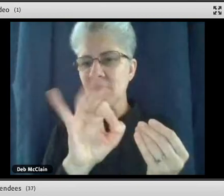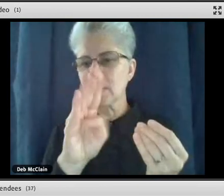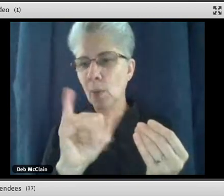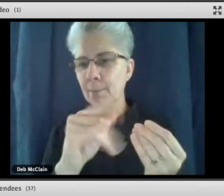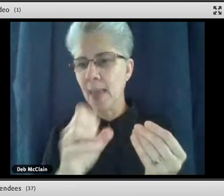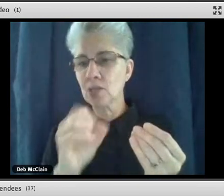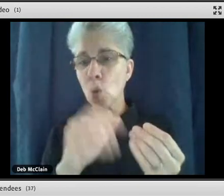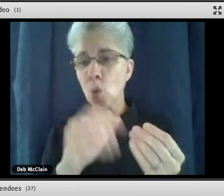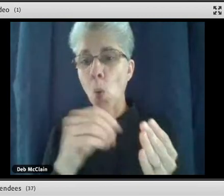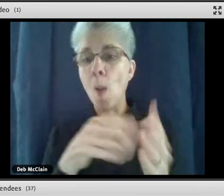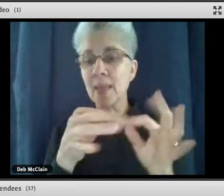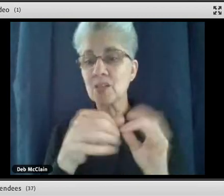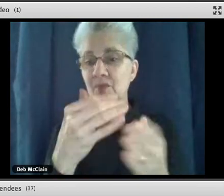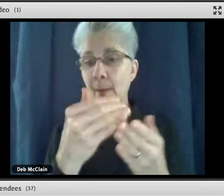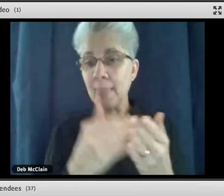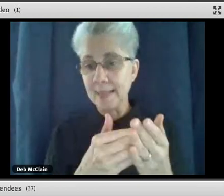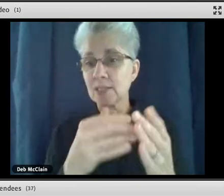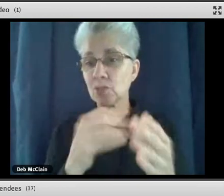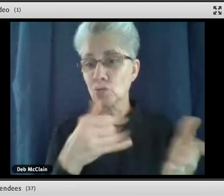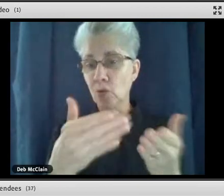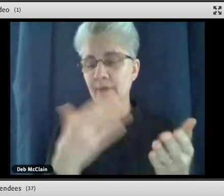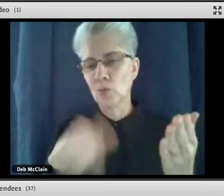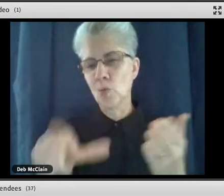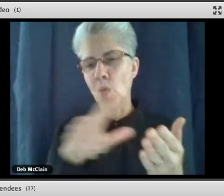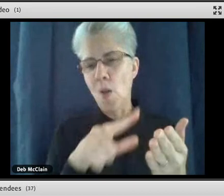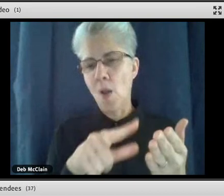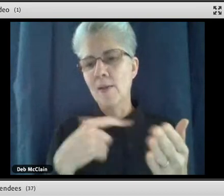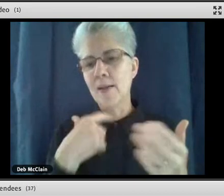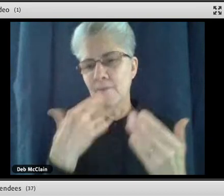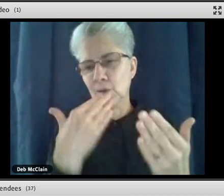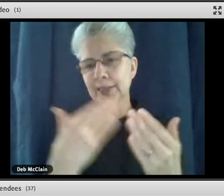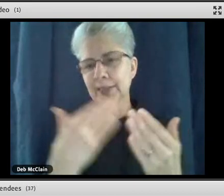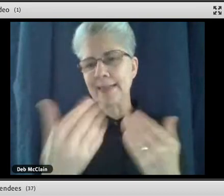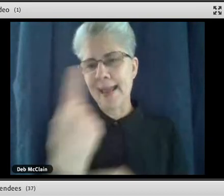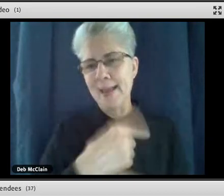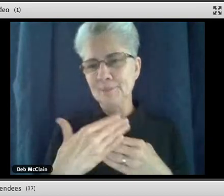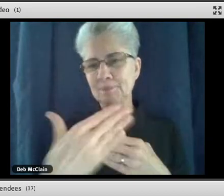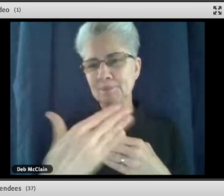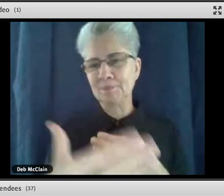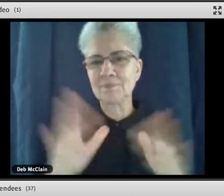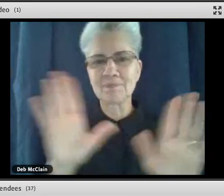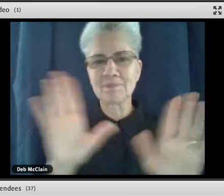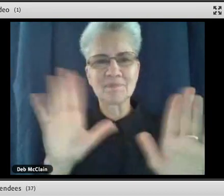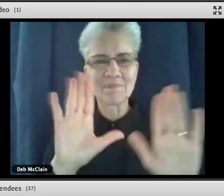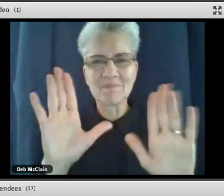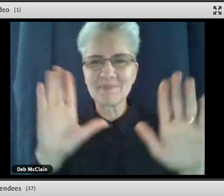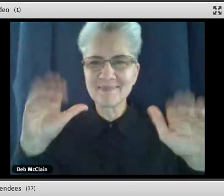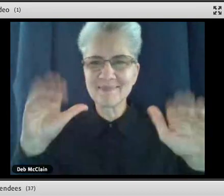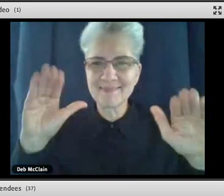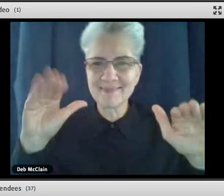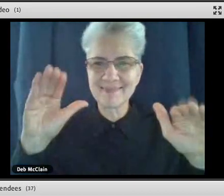on the SWFLN's C.E. calendar, the SWFLN Facebook page or your message from the LISTSERV. Thank you, everyone, for attending